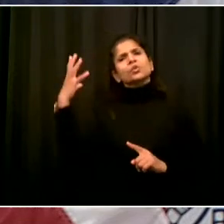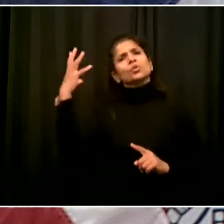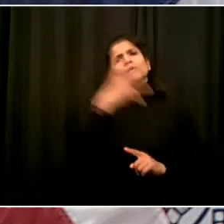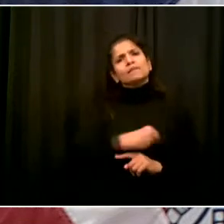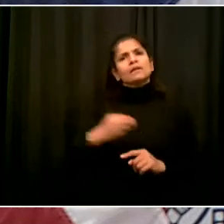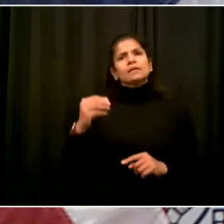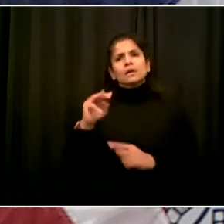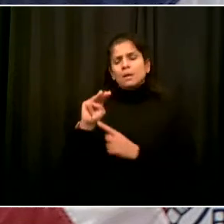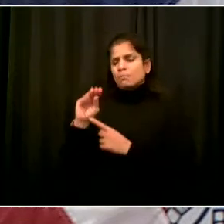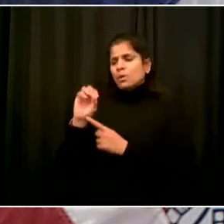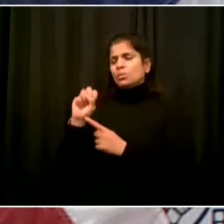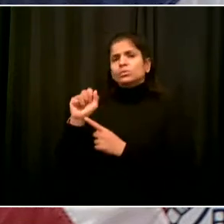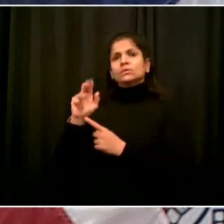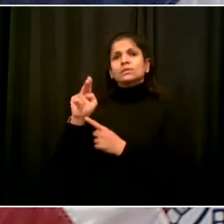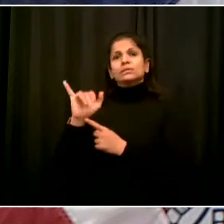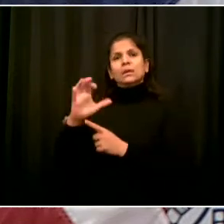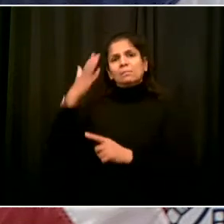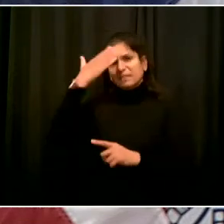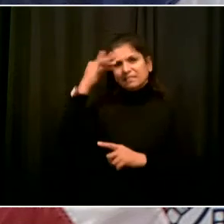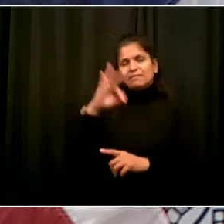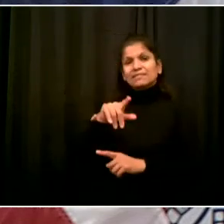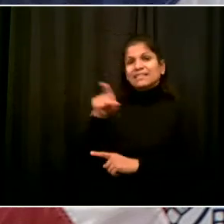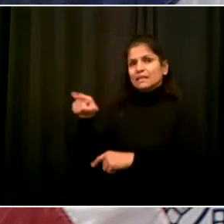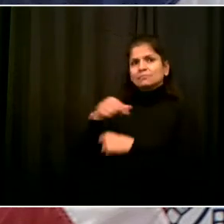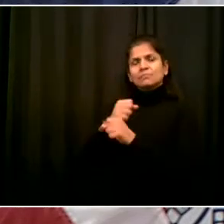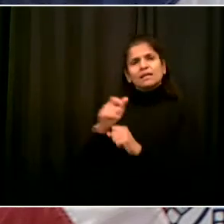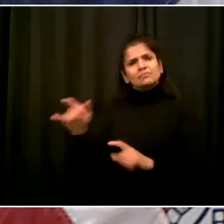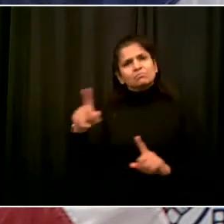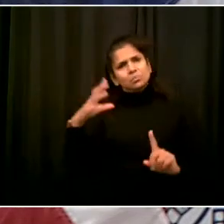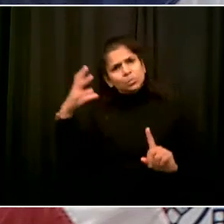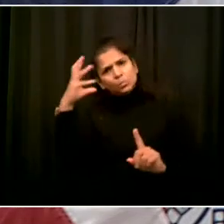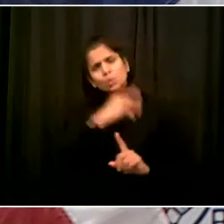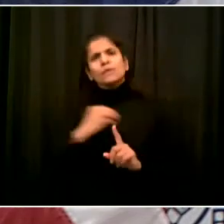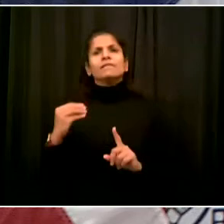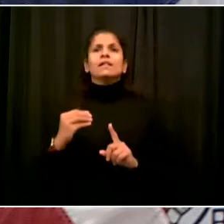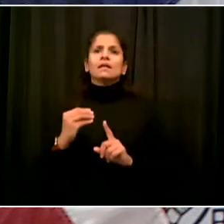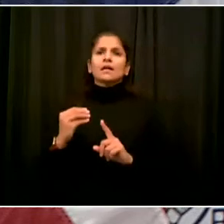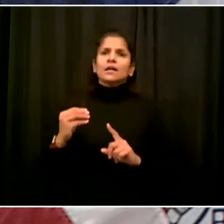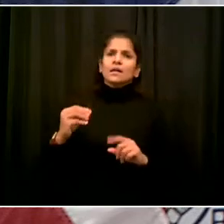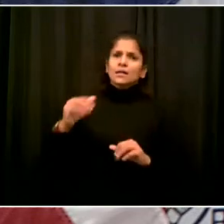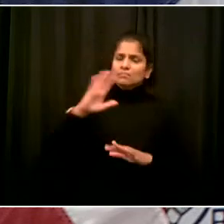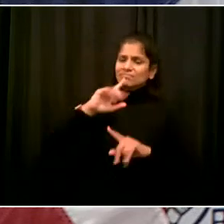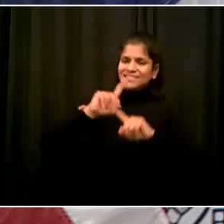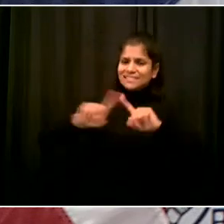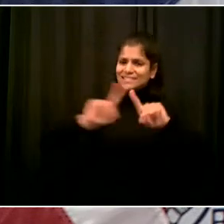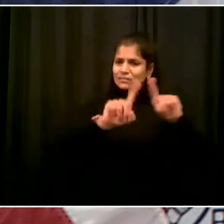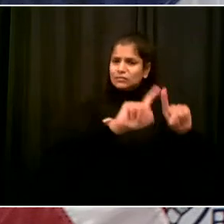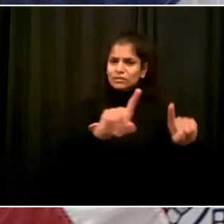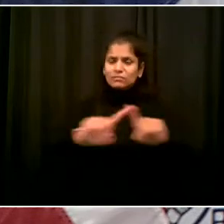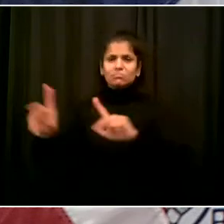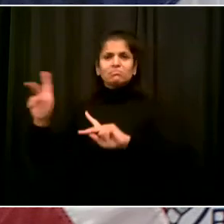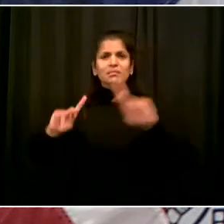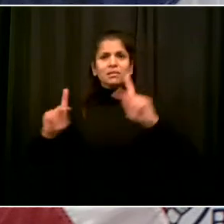HOW MUCH HE LOVED PEOPLE AND LOVED HUMANITY. HE SAW THE BEAUTY